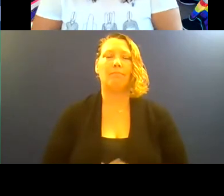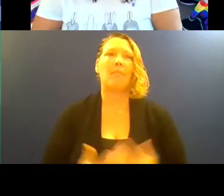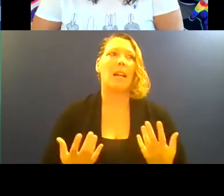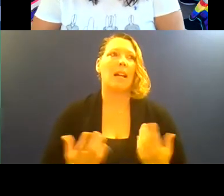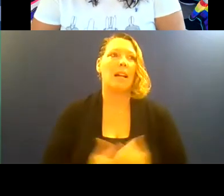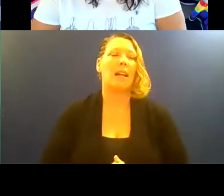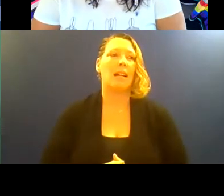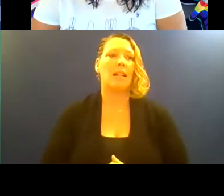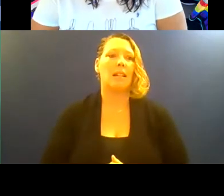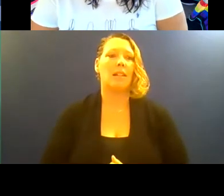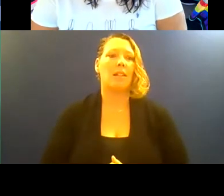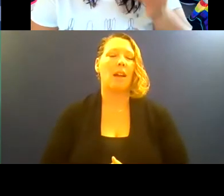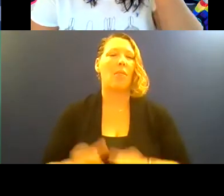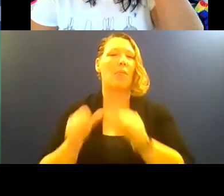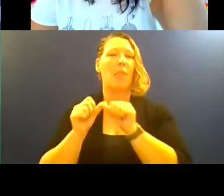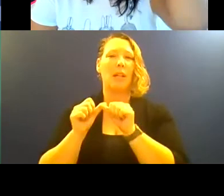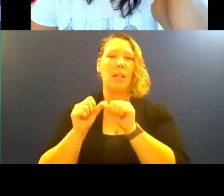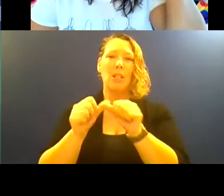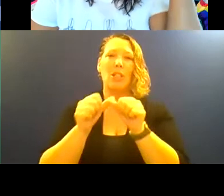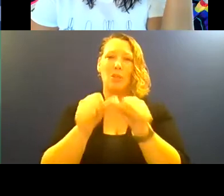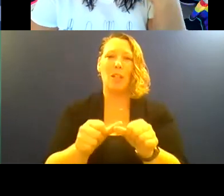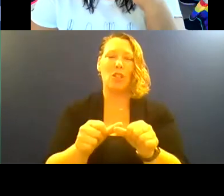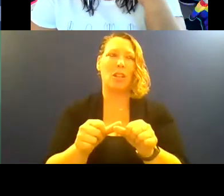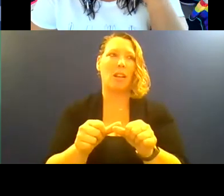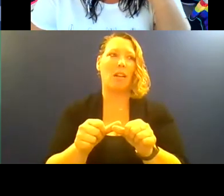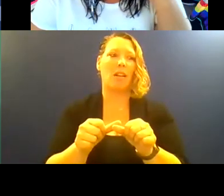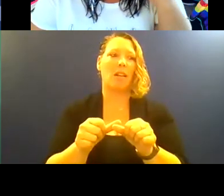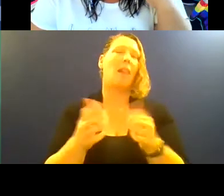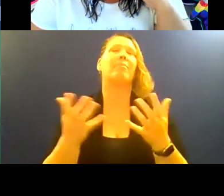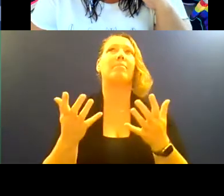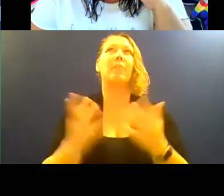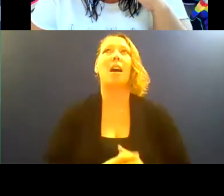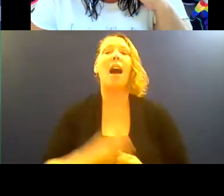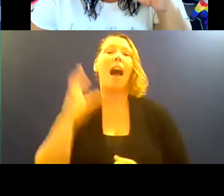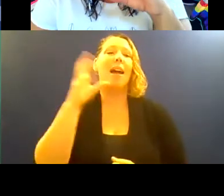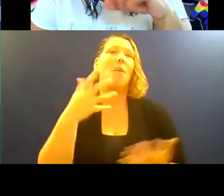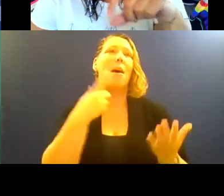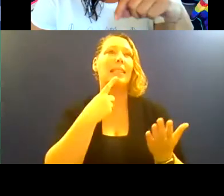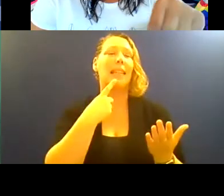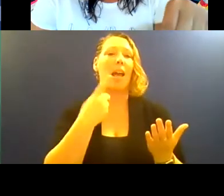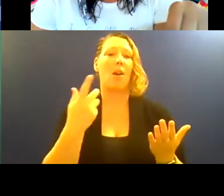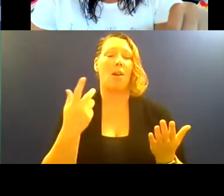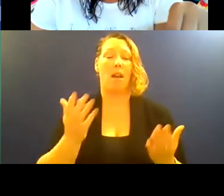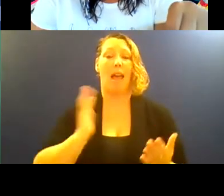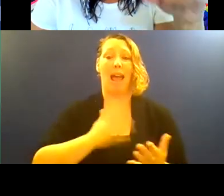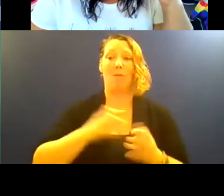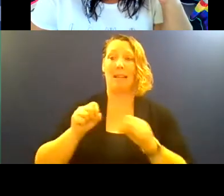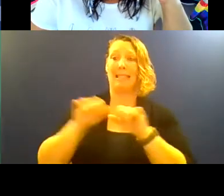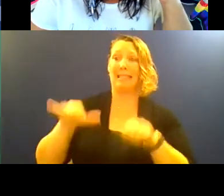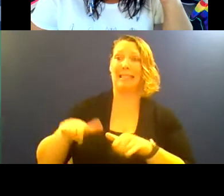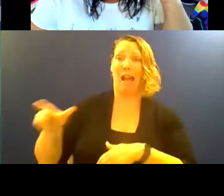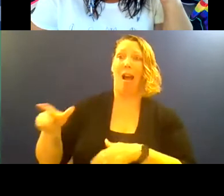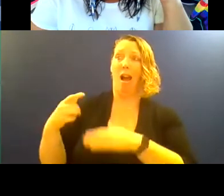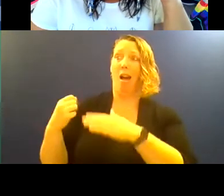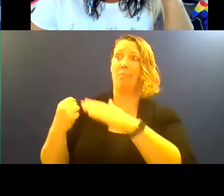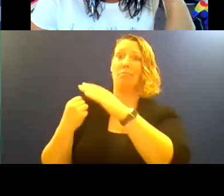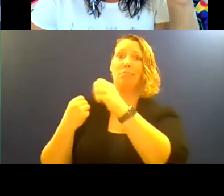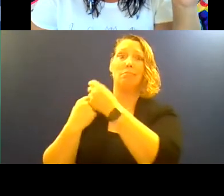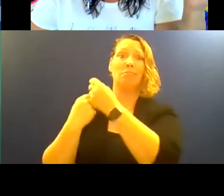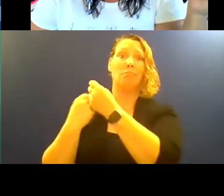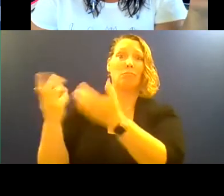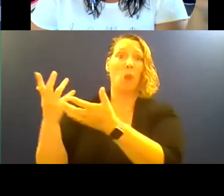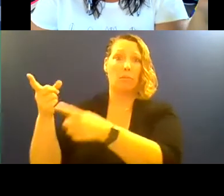you know, the continuation of, I guess I want to say is like what our systems upholding,